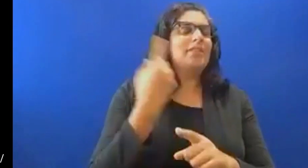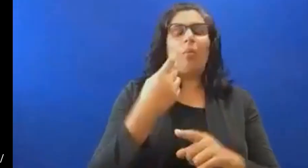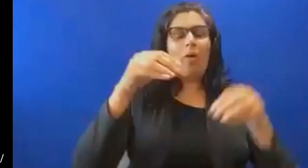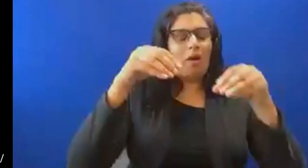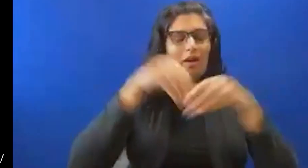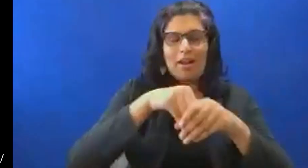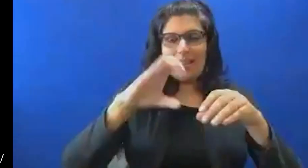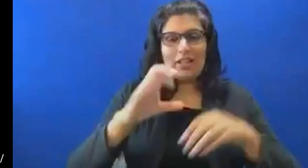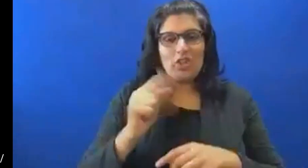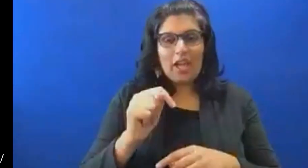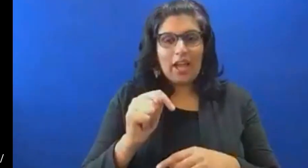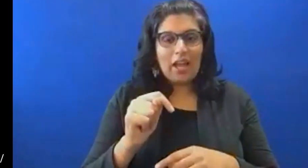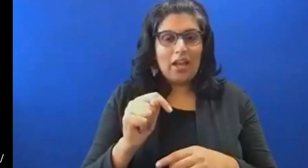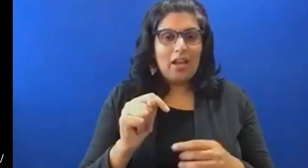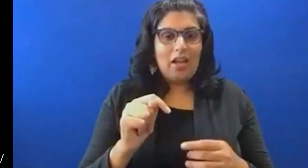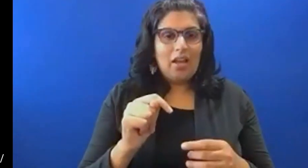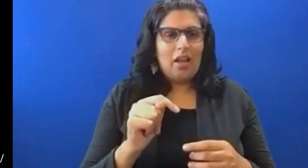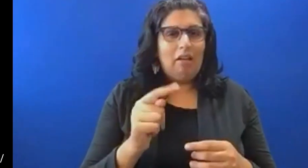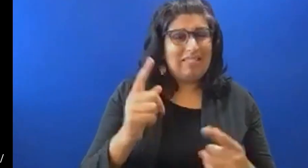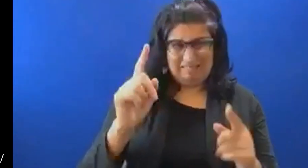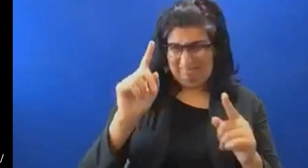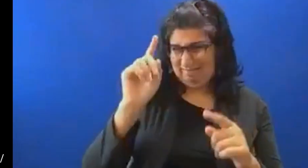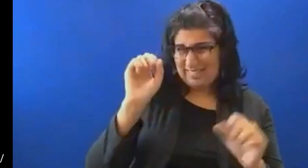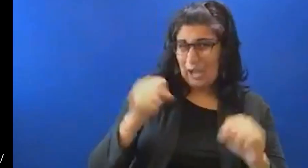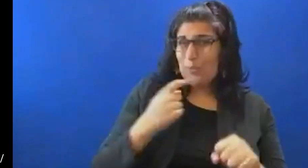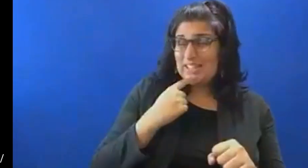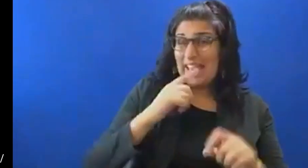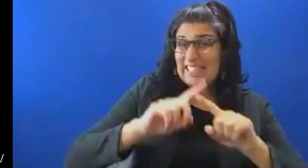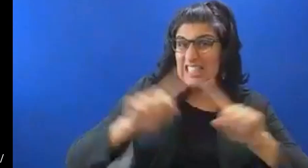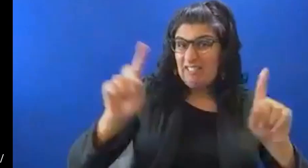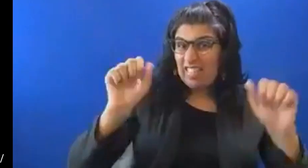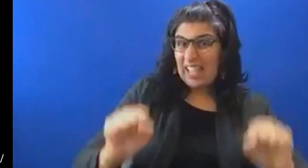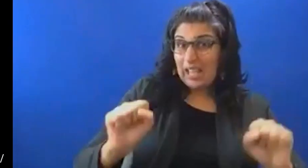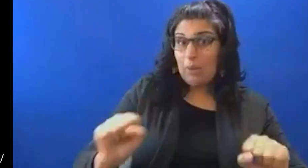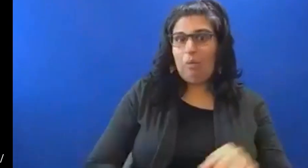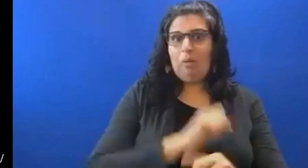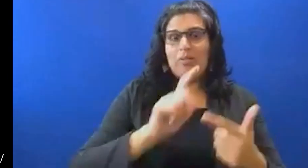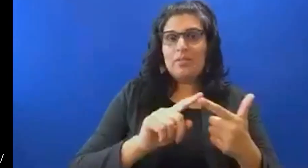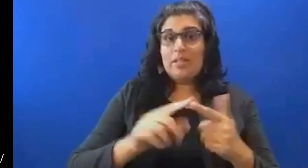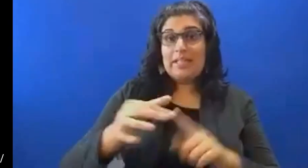"Well, can we say differently-abled? Can we say special needs? Can we say something else?"